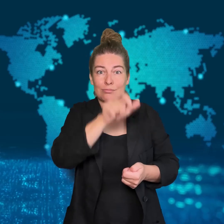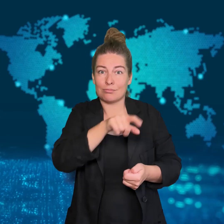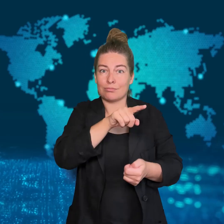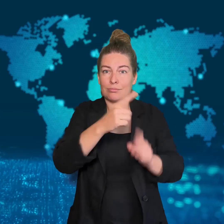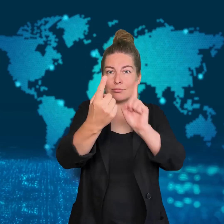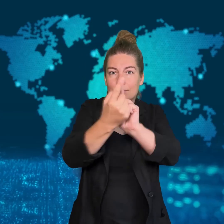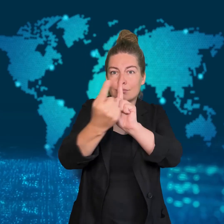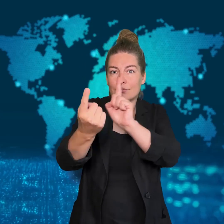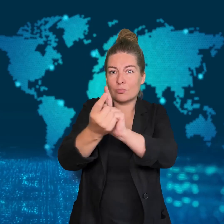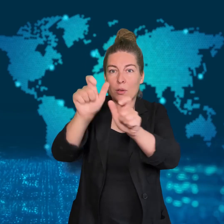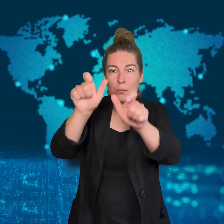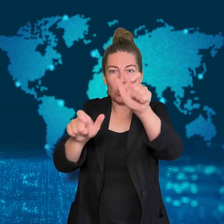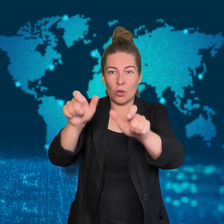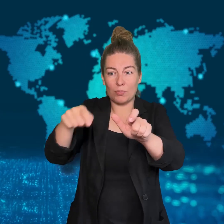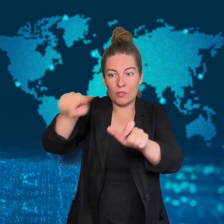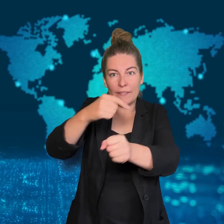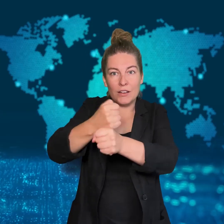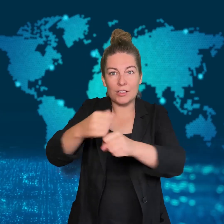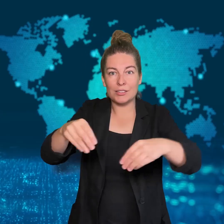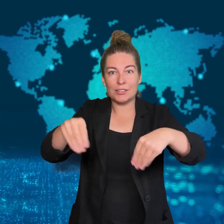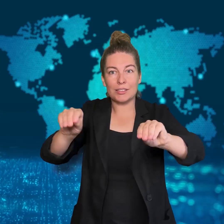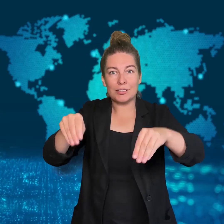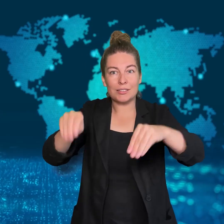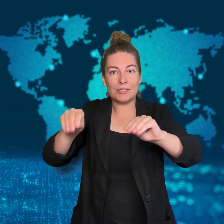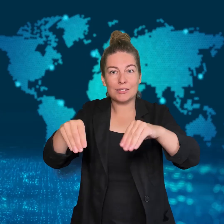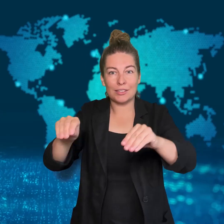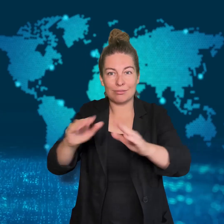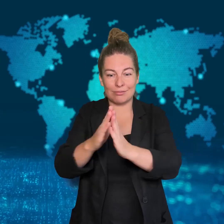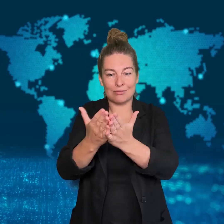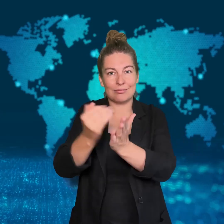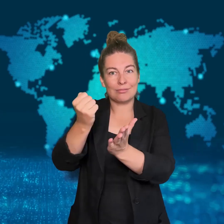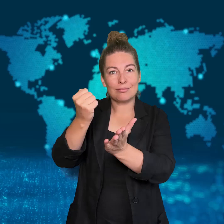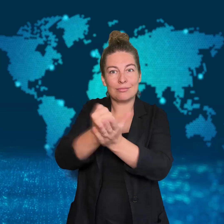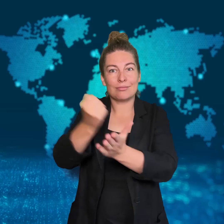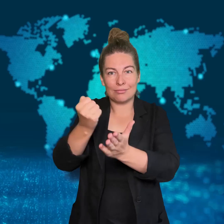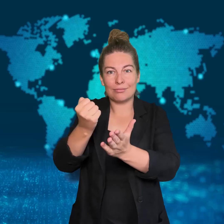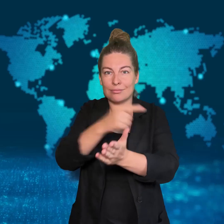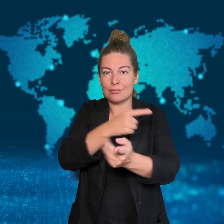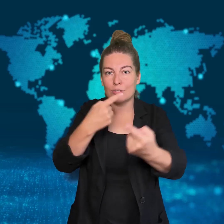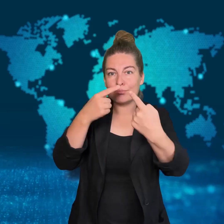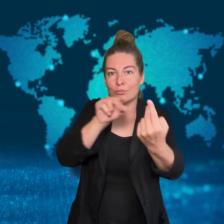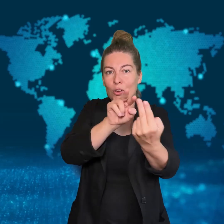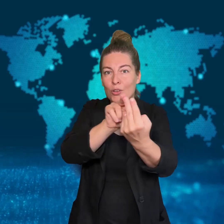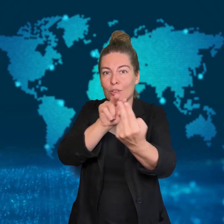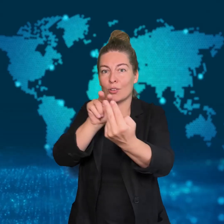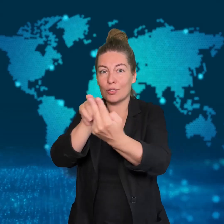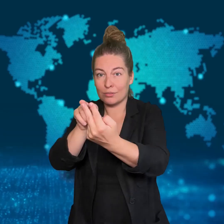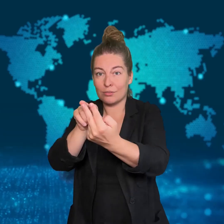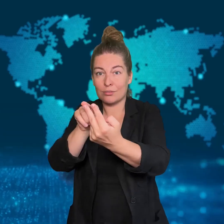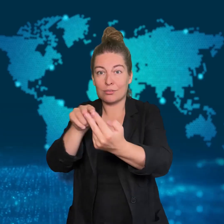He claimed the hospital's director, Ye Youzhi, was colluding with